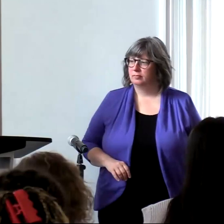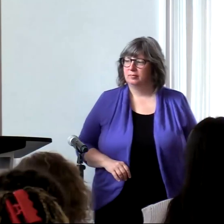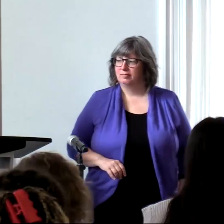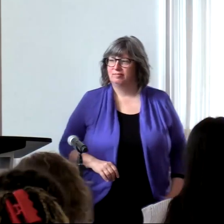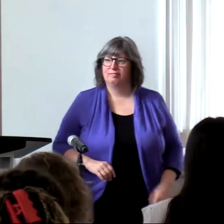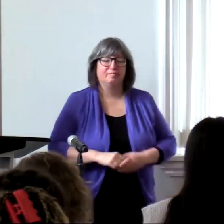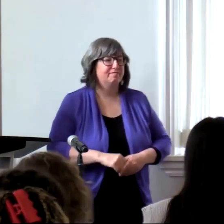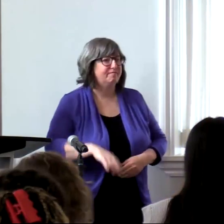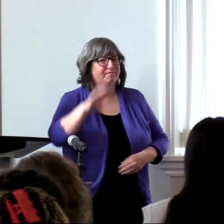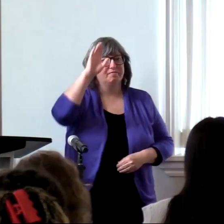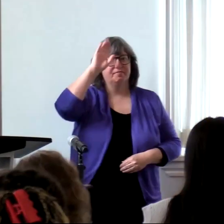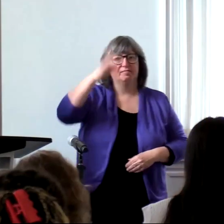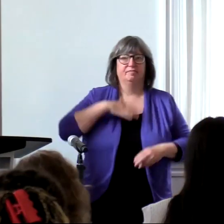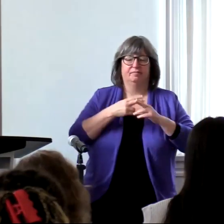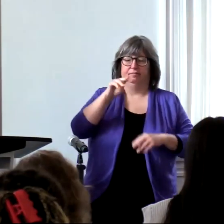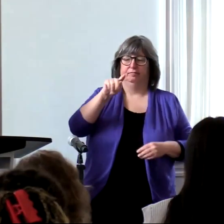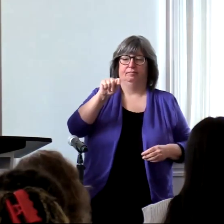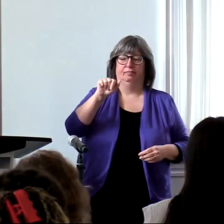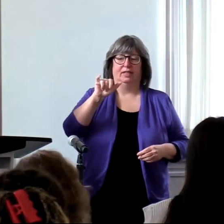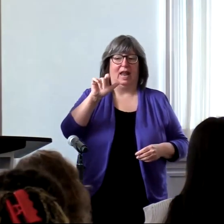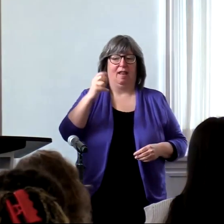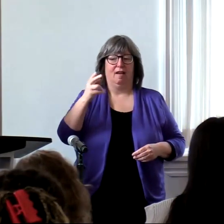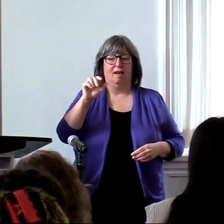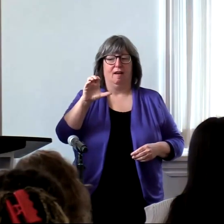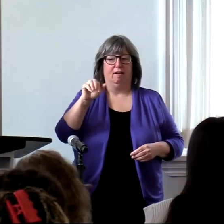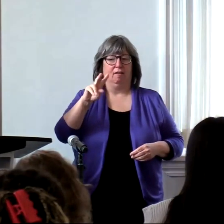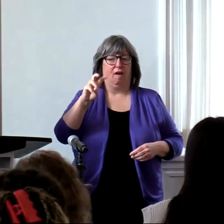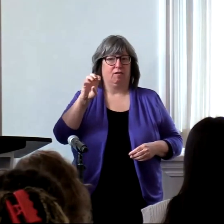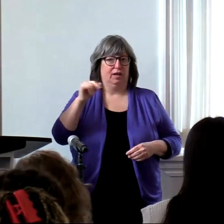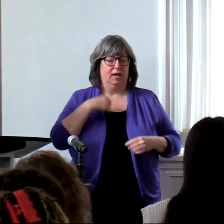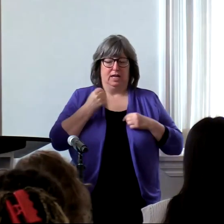Hi, there. My name is Taylah Carvery. I use she-her pronouns.